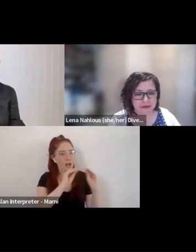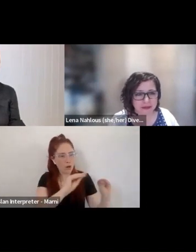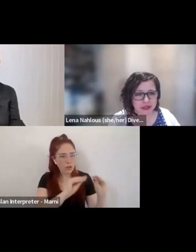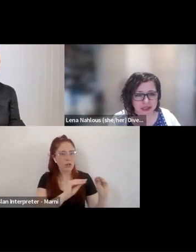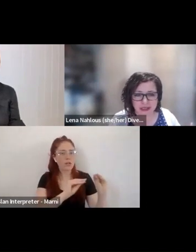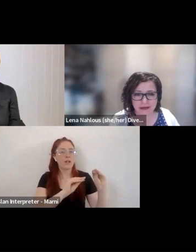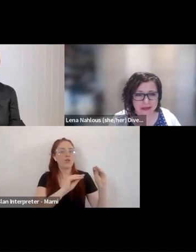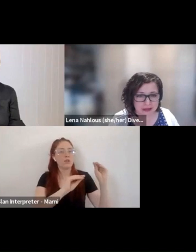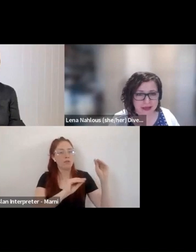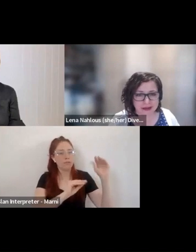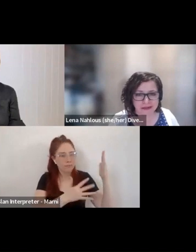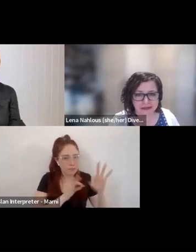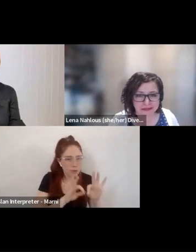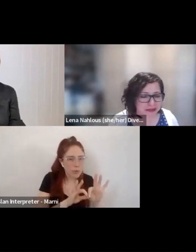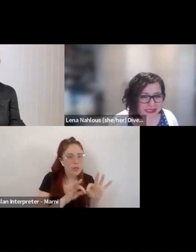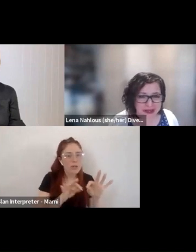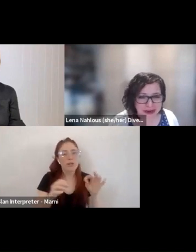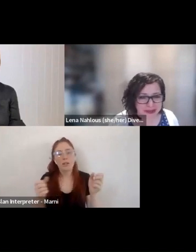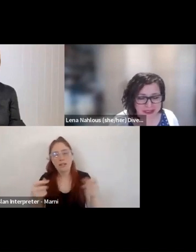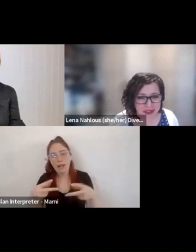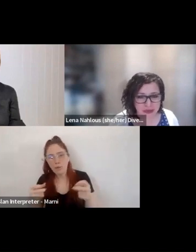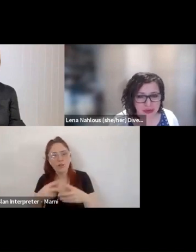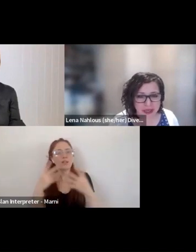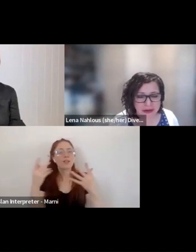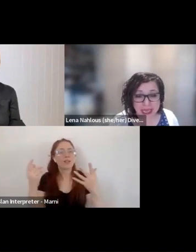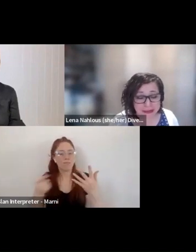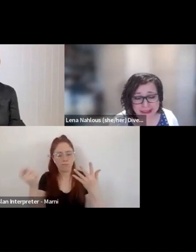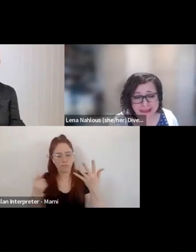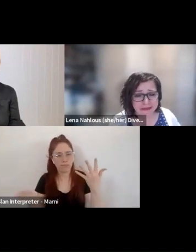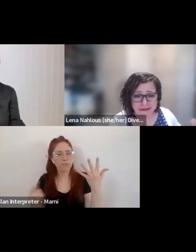captioning, etc. But do you want an ableism?